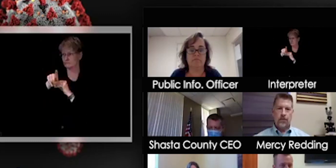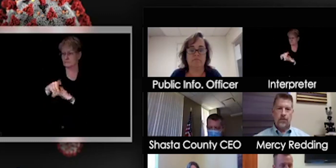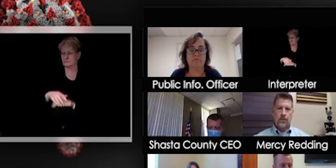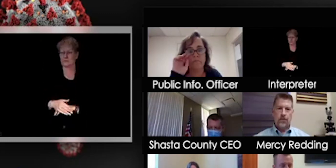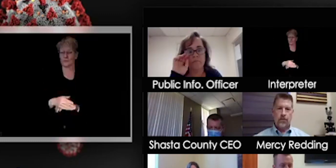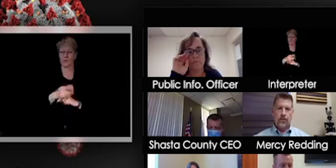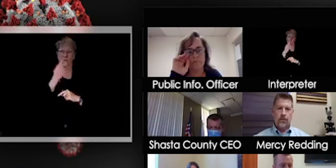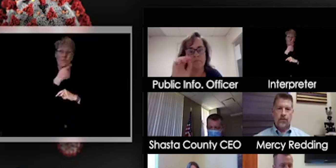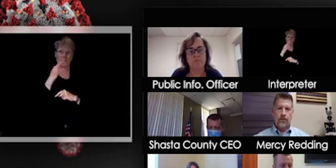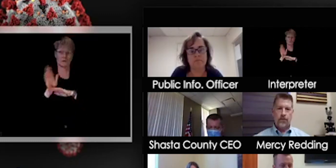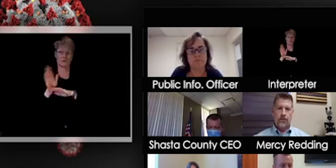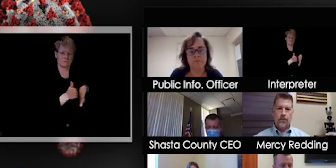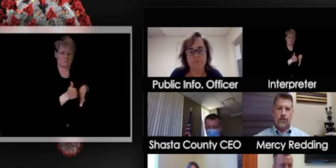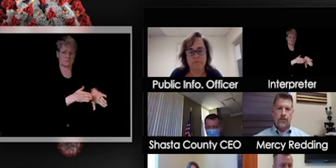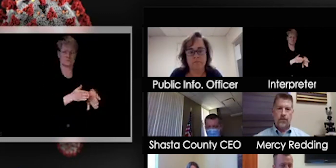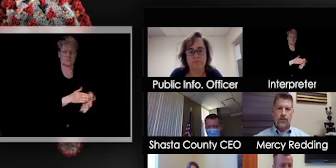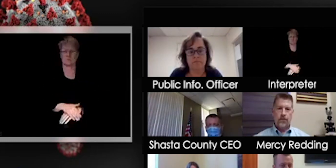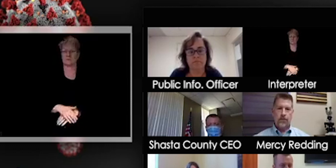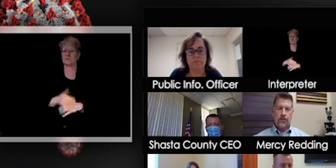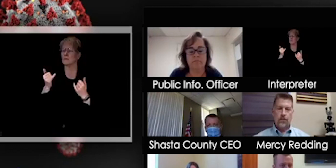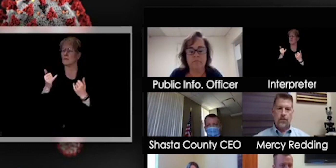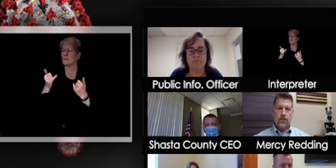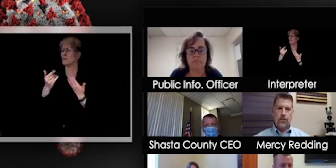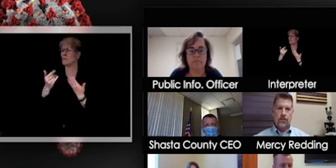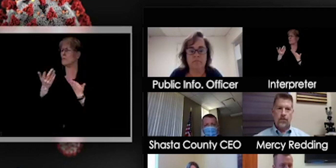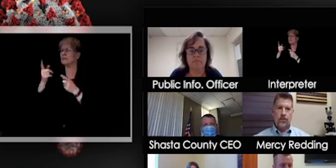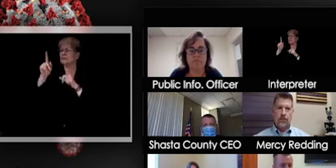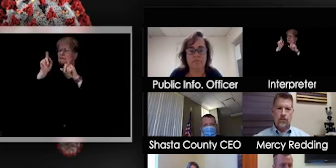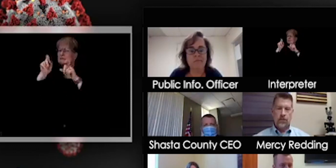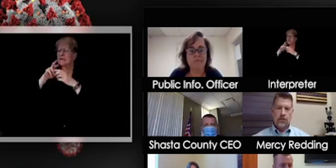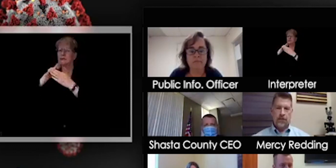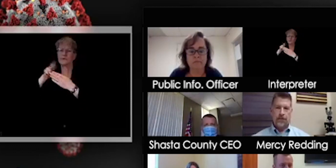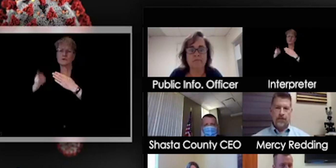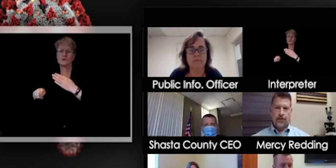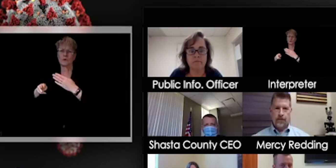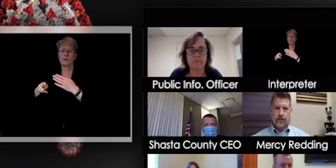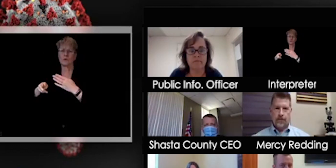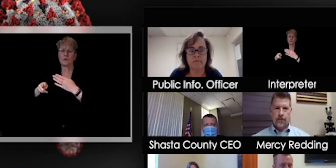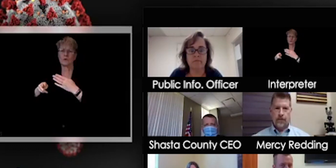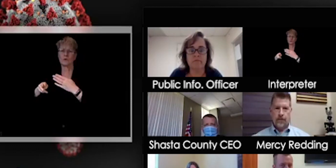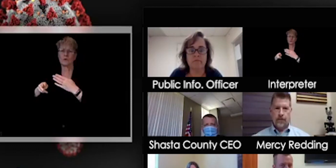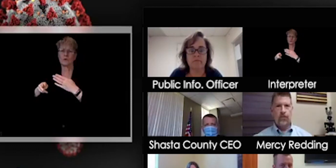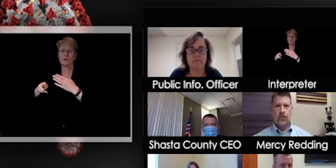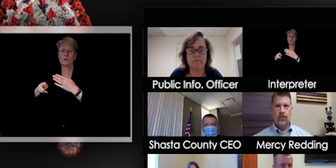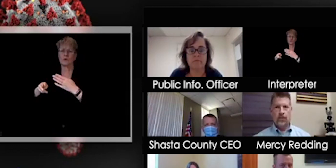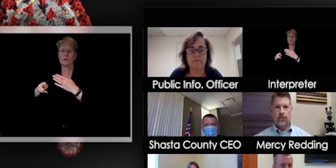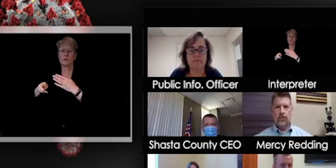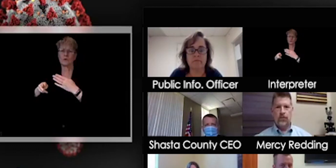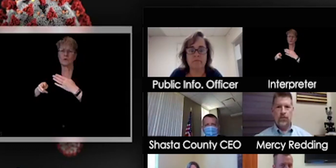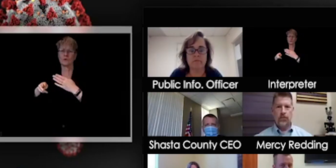the delay for test results? How is that going? Is it getting any better? Worse?